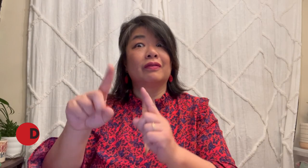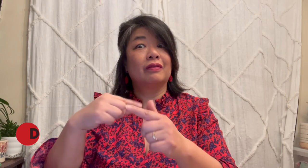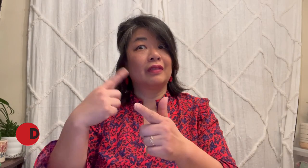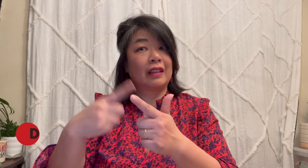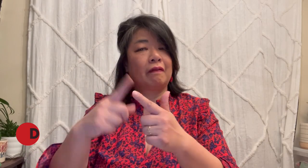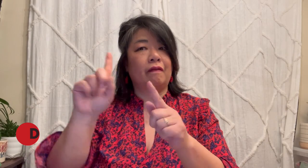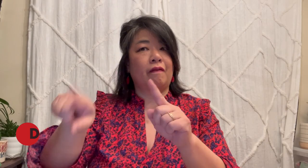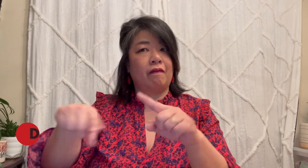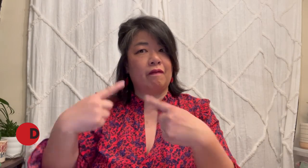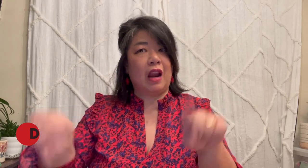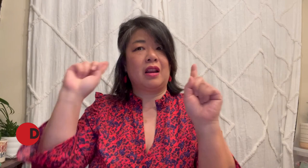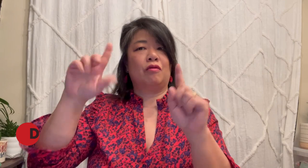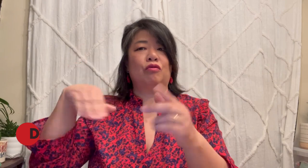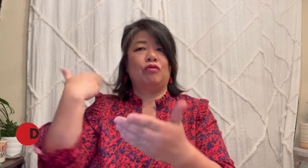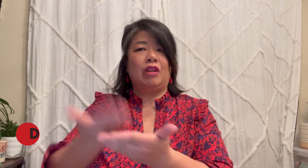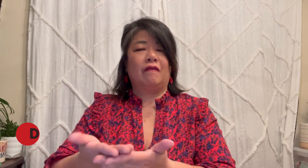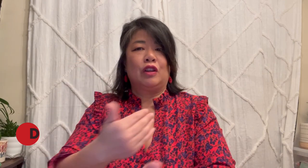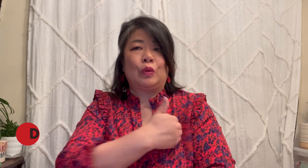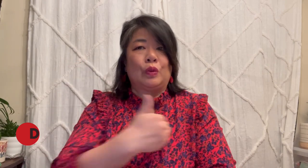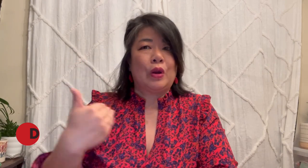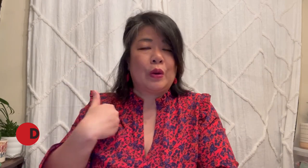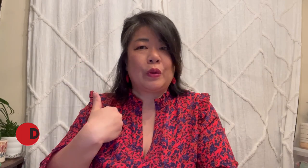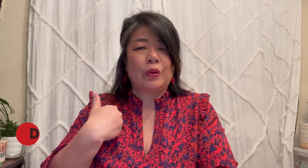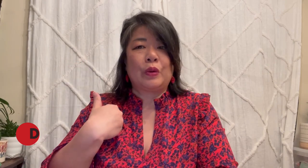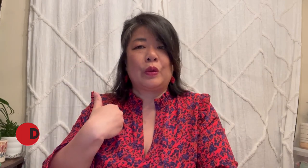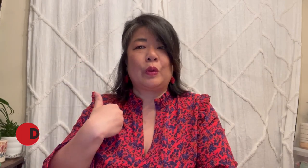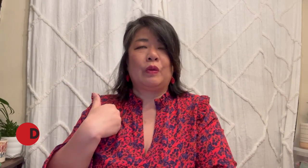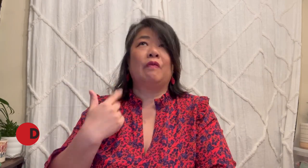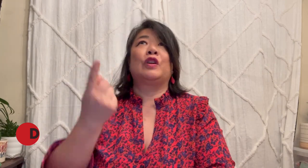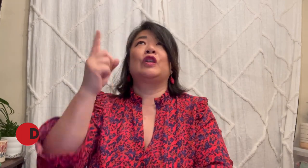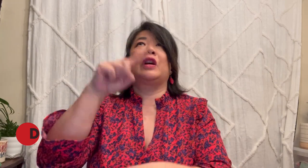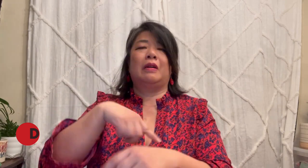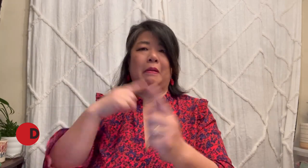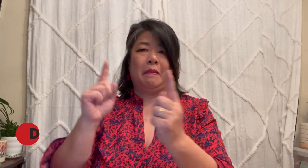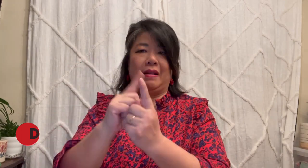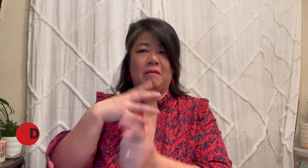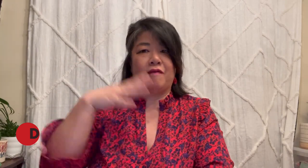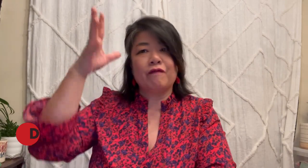When we arrived in Toronto, that was the first time I met my father